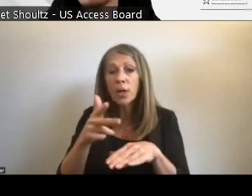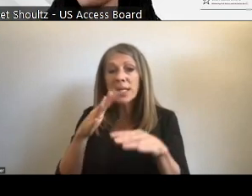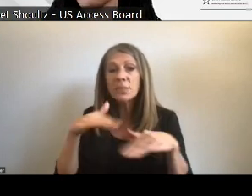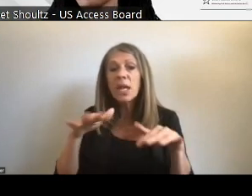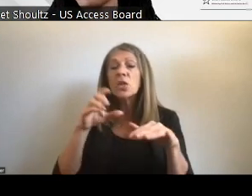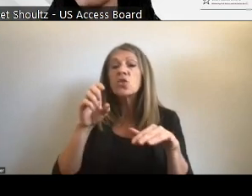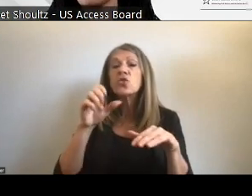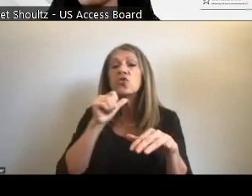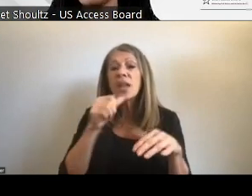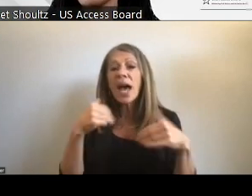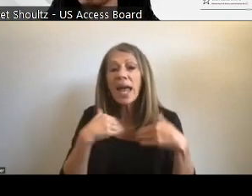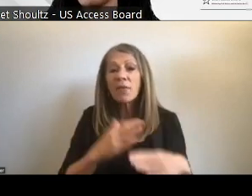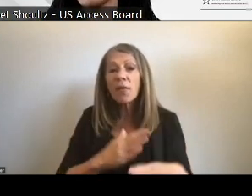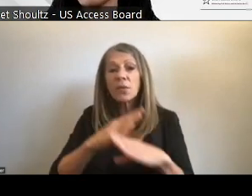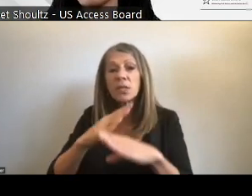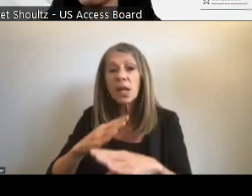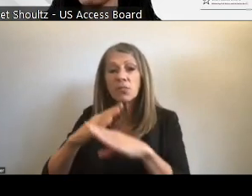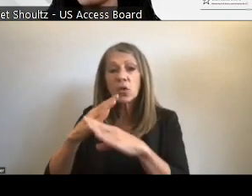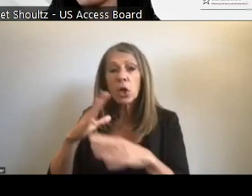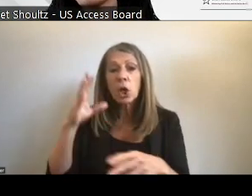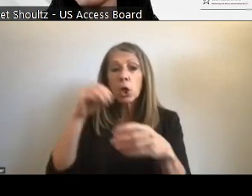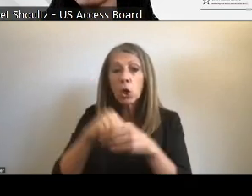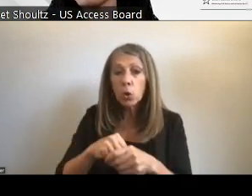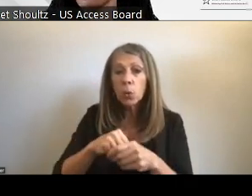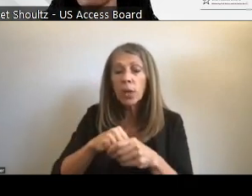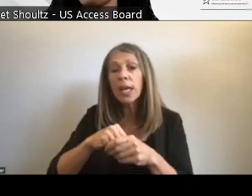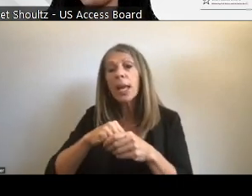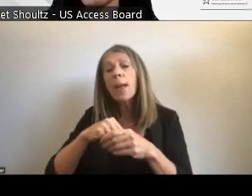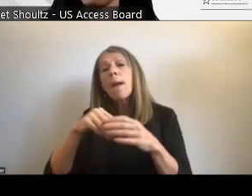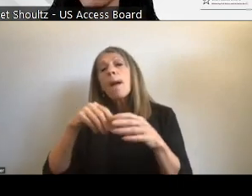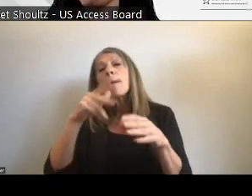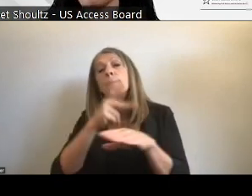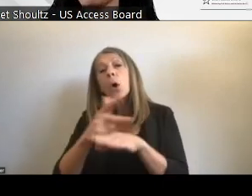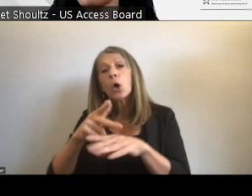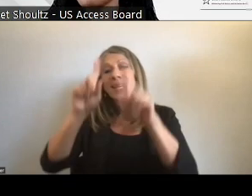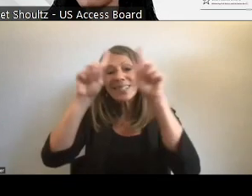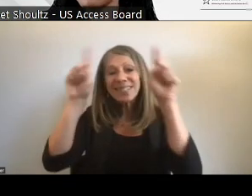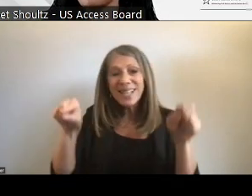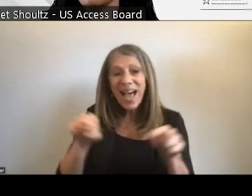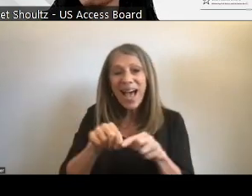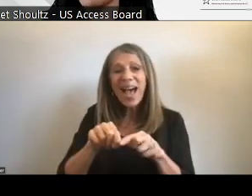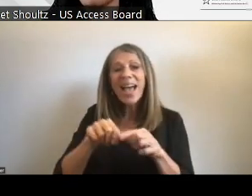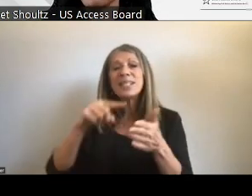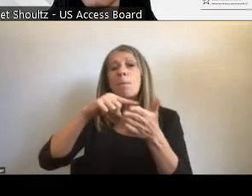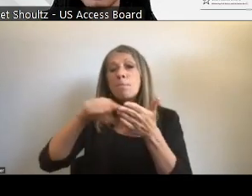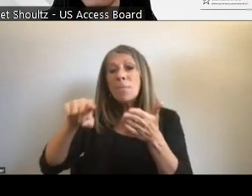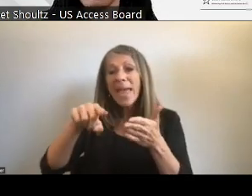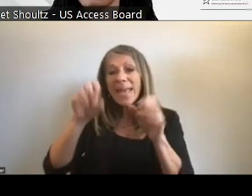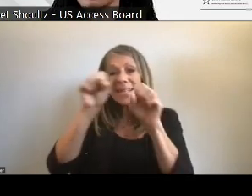of obstructions including parking identification signs, parking pay meters, and parking pay stations.